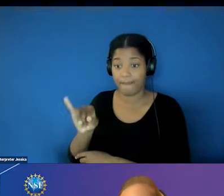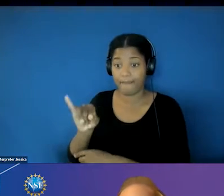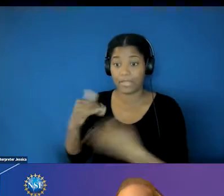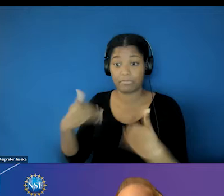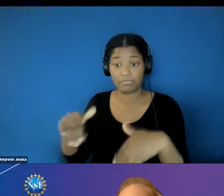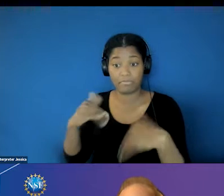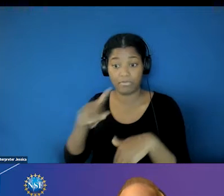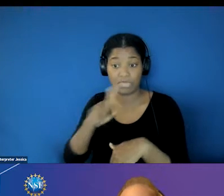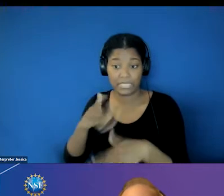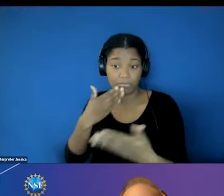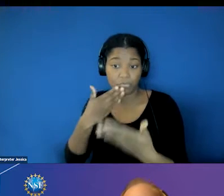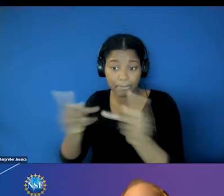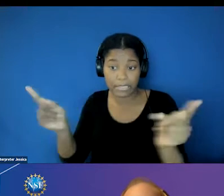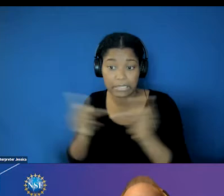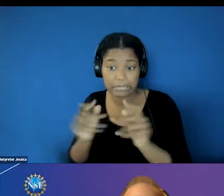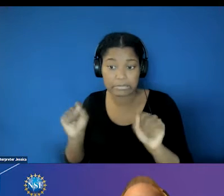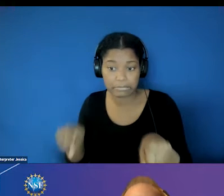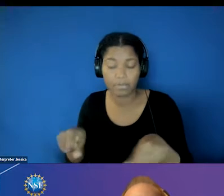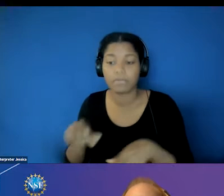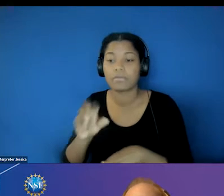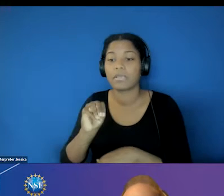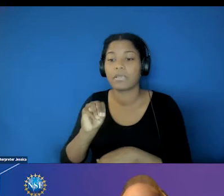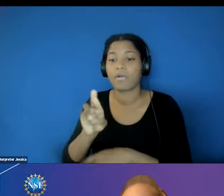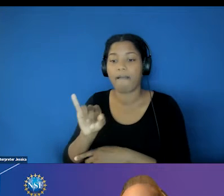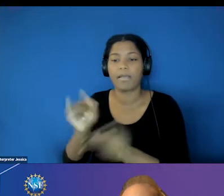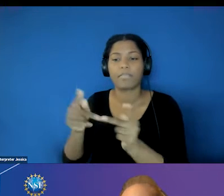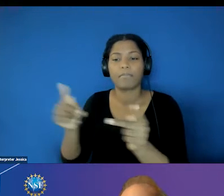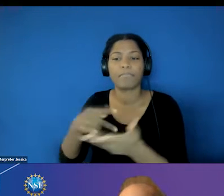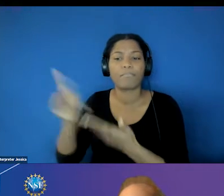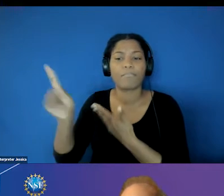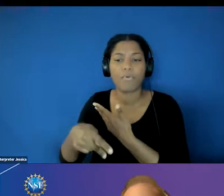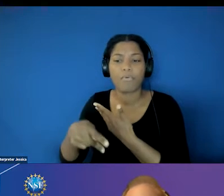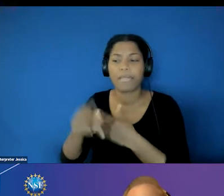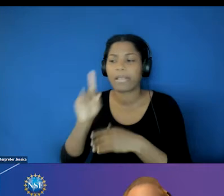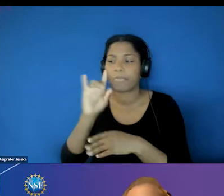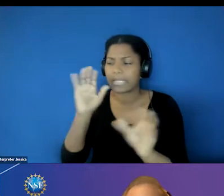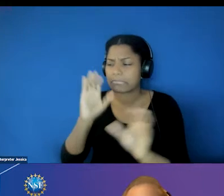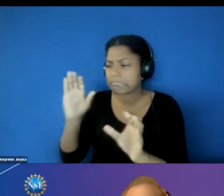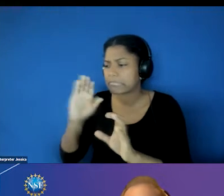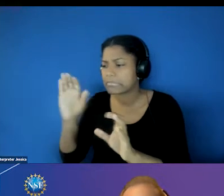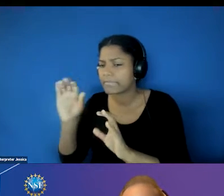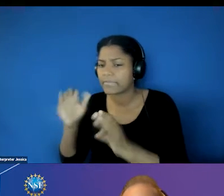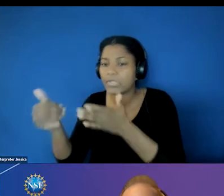So, the MRI program continues to seek ways to encourage proposals for instrument development.